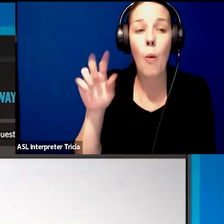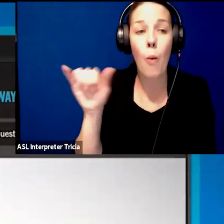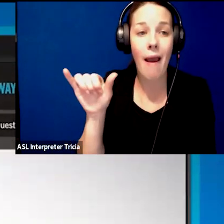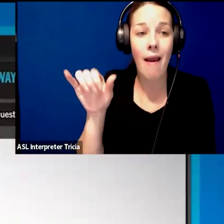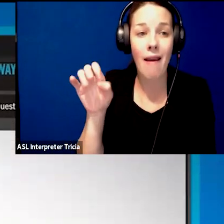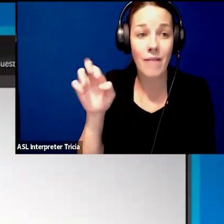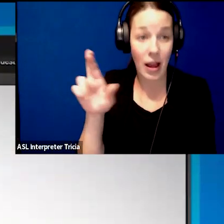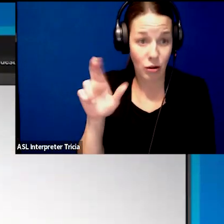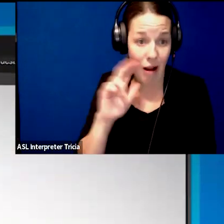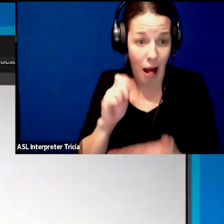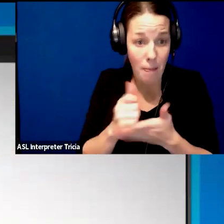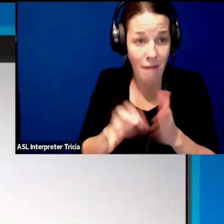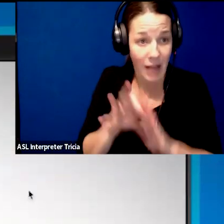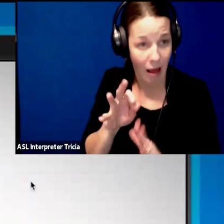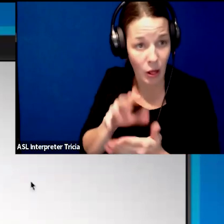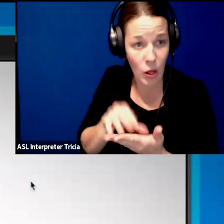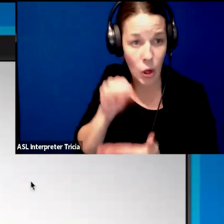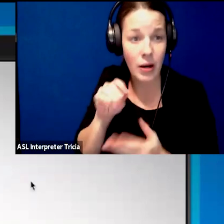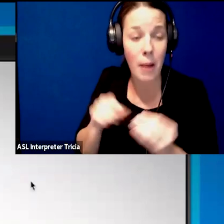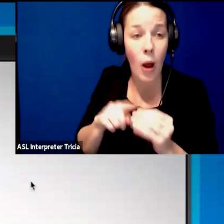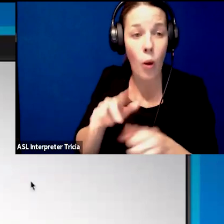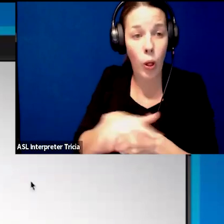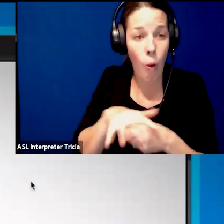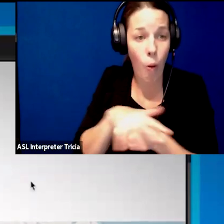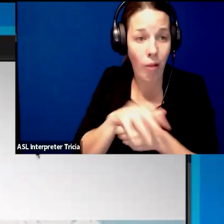find and learn about local arts agencies across the country.